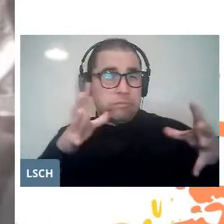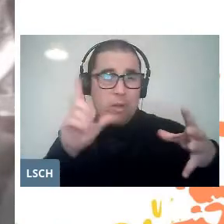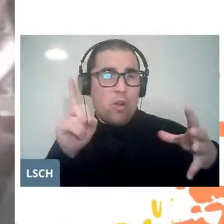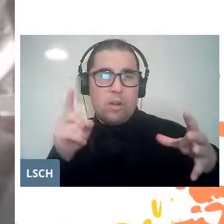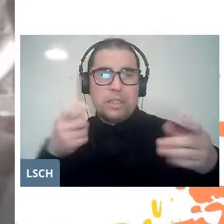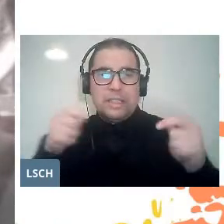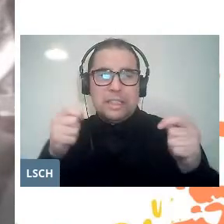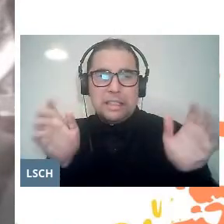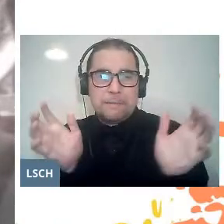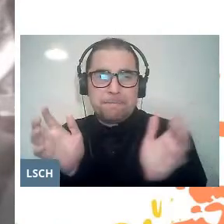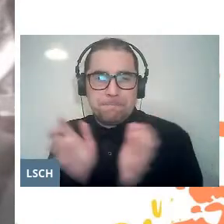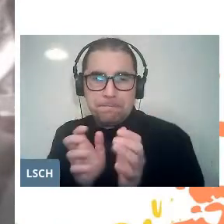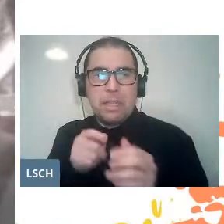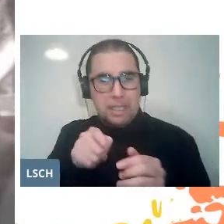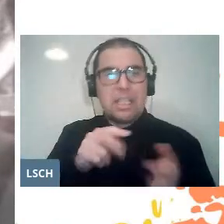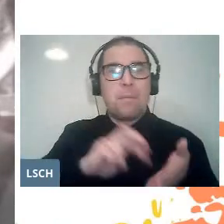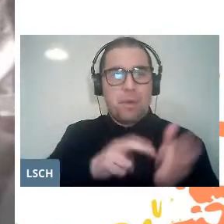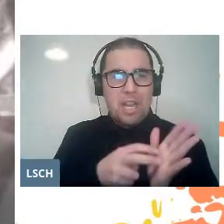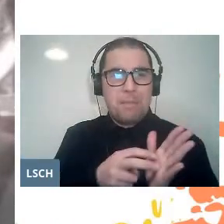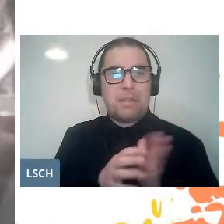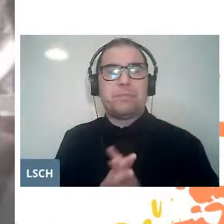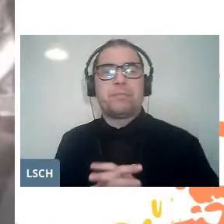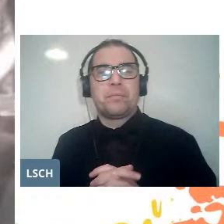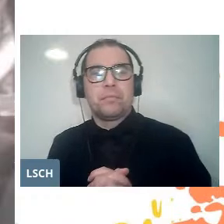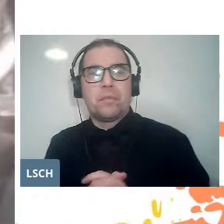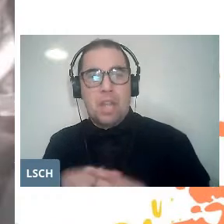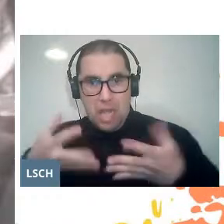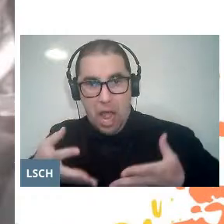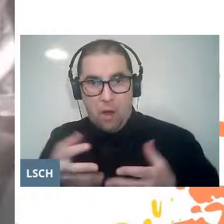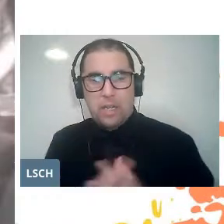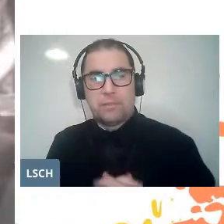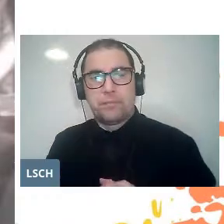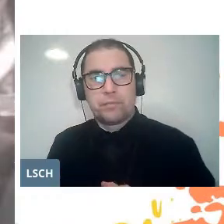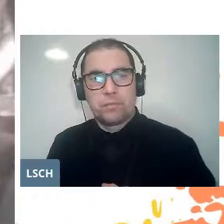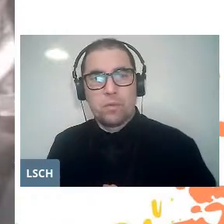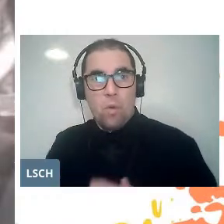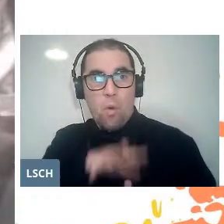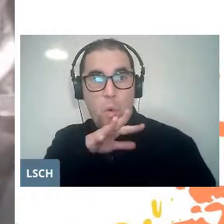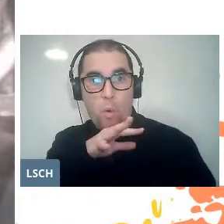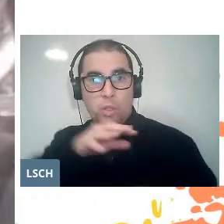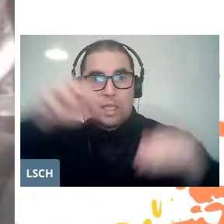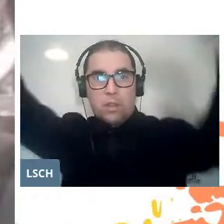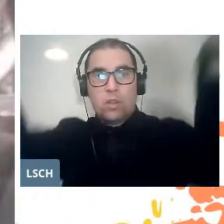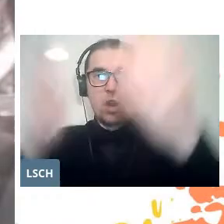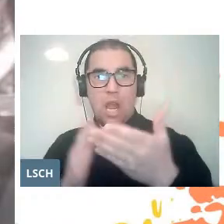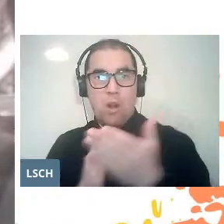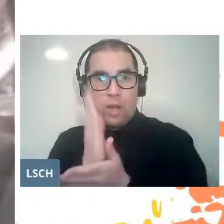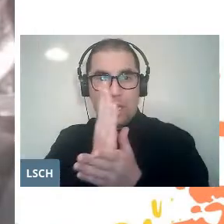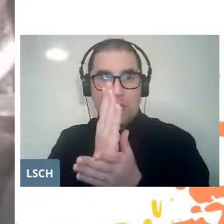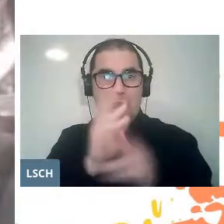This will be the crossroads that we will solve today, starting from the origin of the symphonic genre.